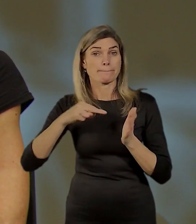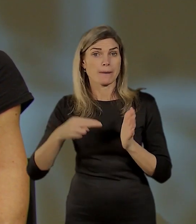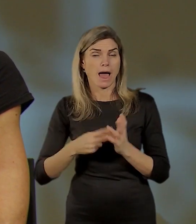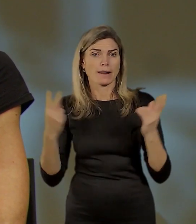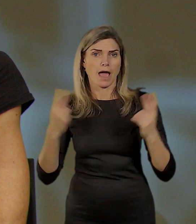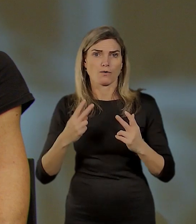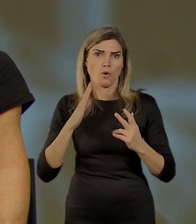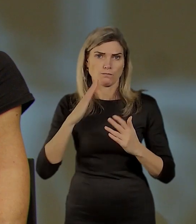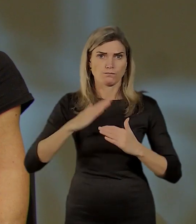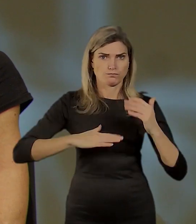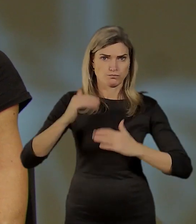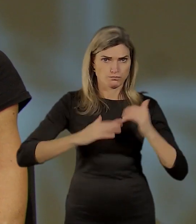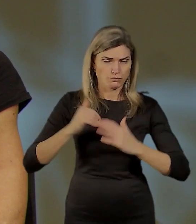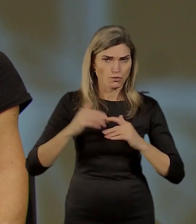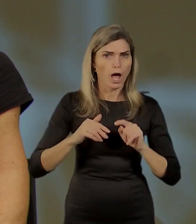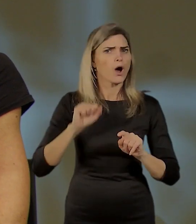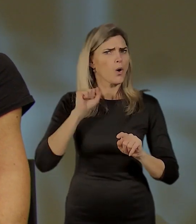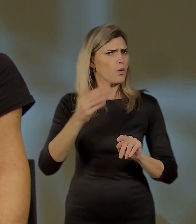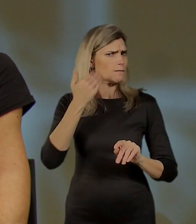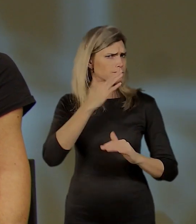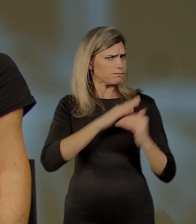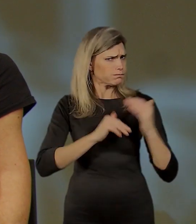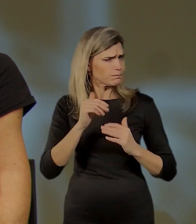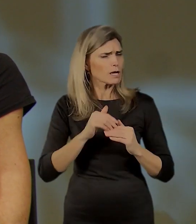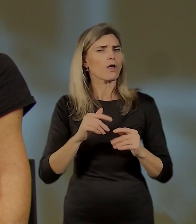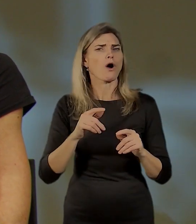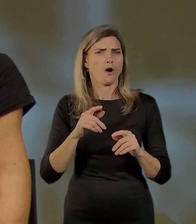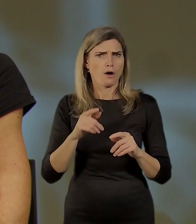of the train has not actually taken place yet. So it is actually secured there.